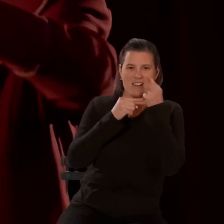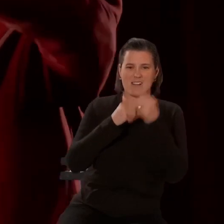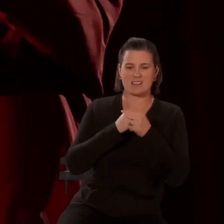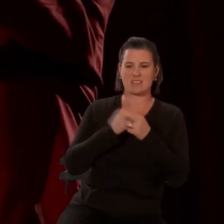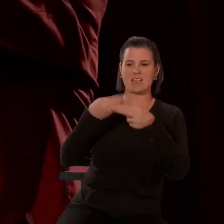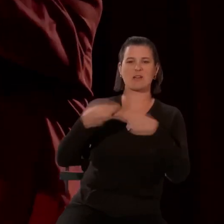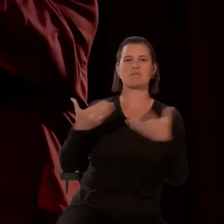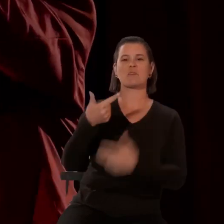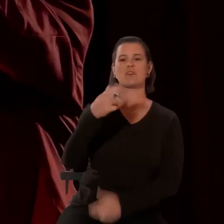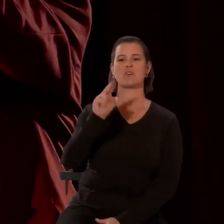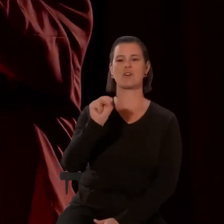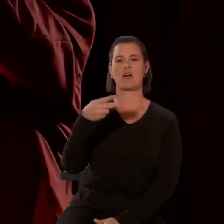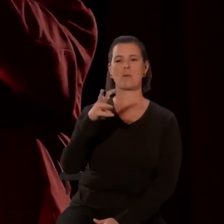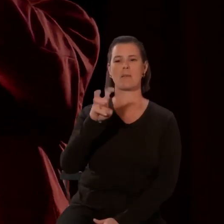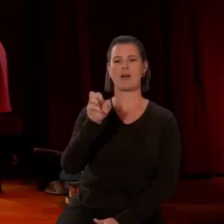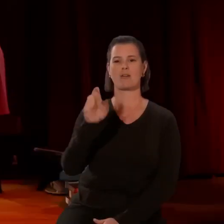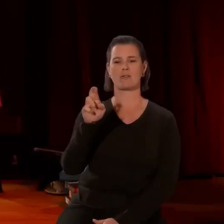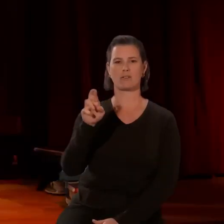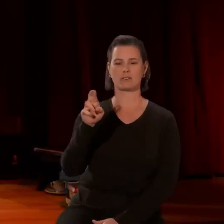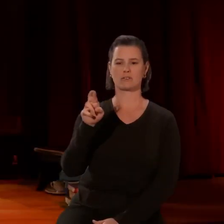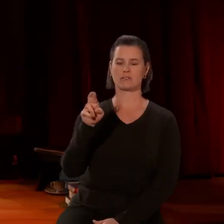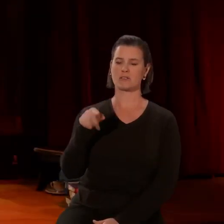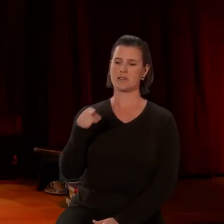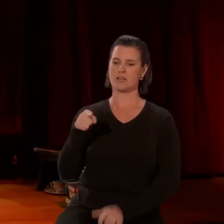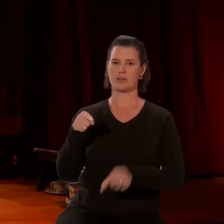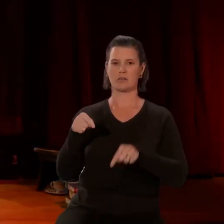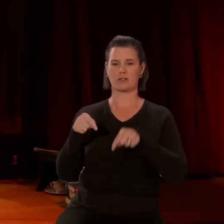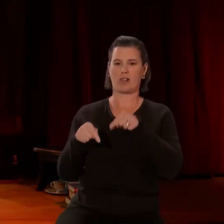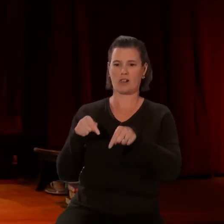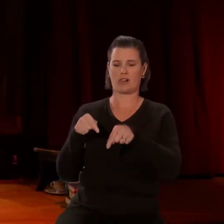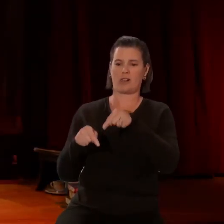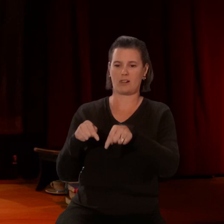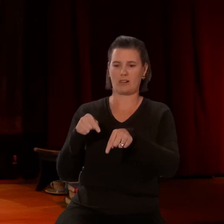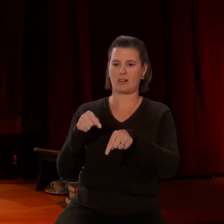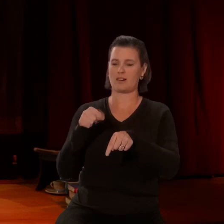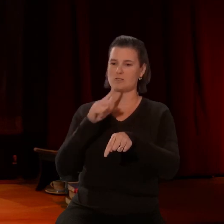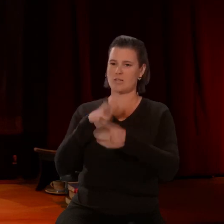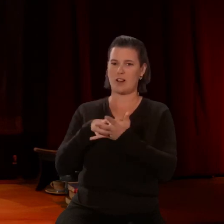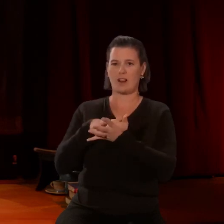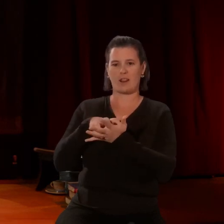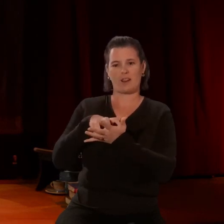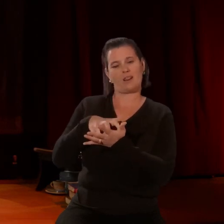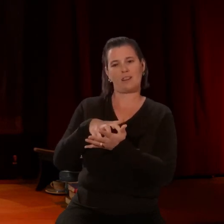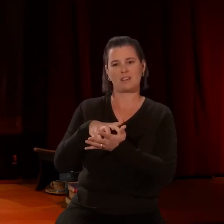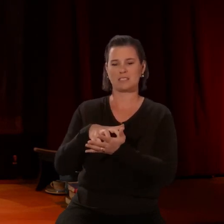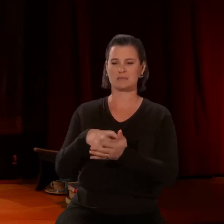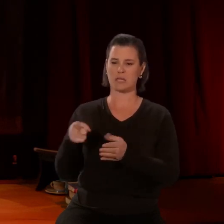The poor thing had seen better days and was on his last legs. Ichabod mounted Gunpowder with all the dignity